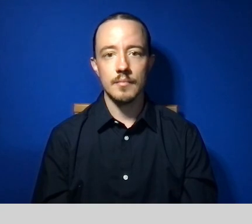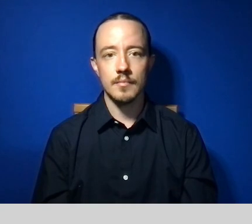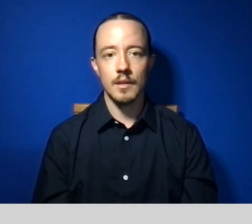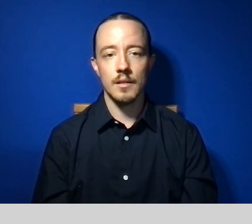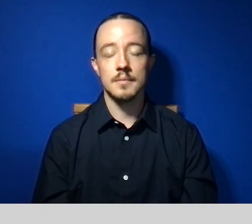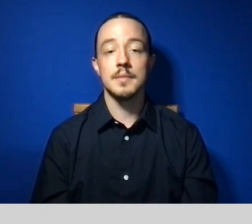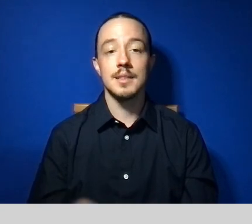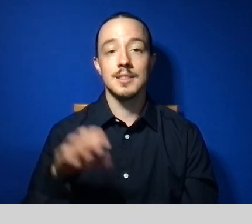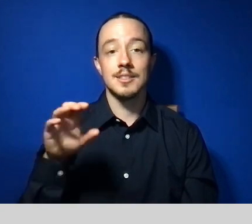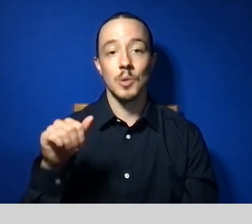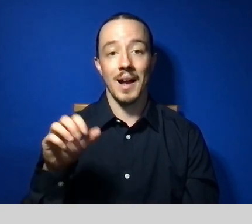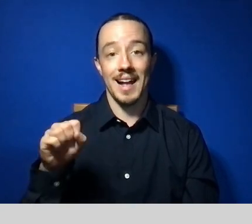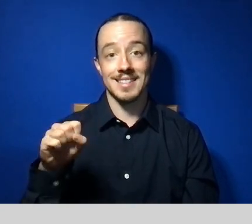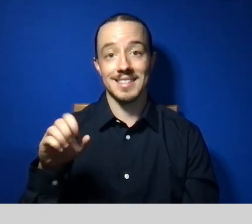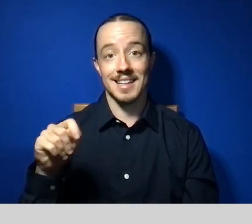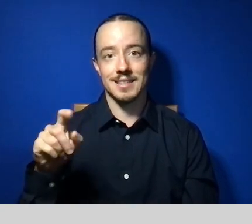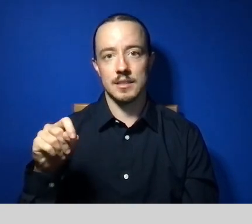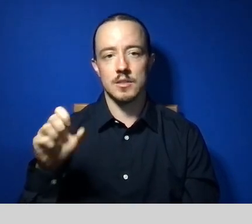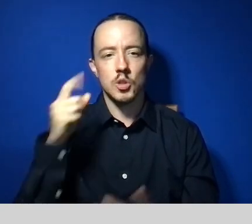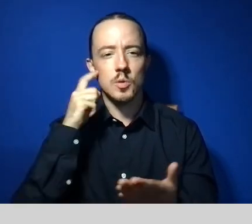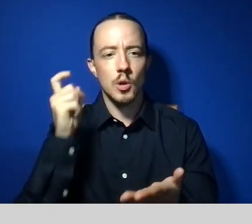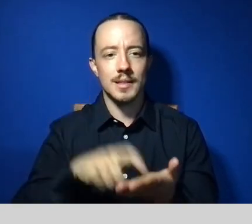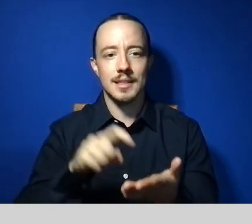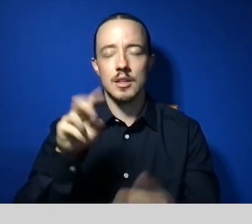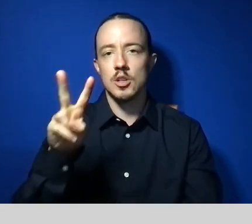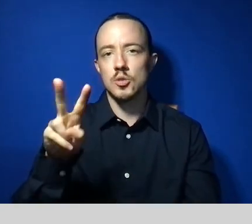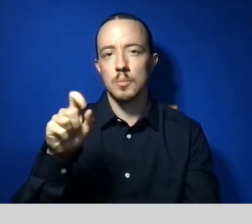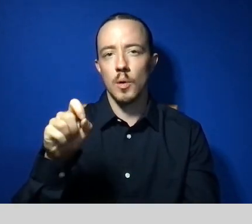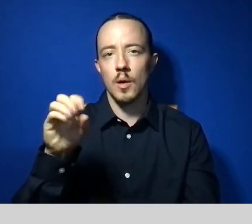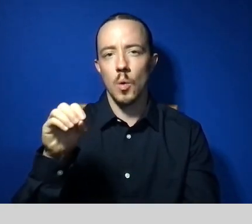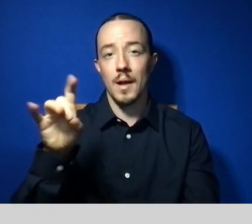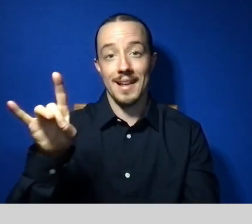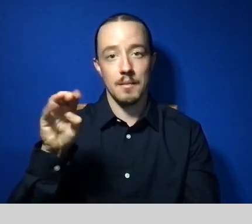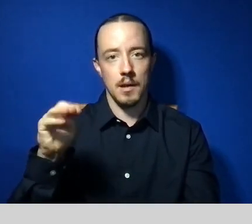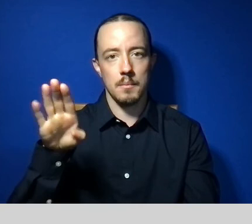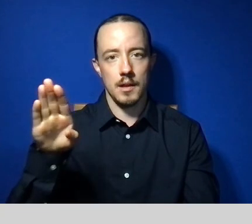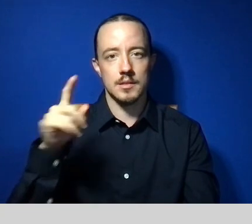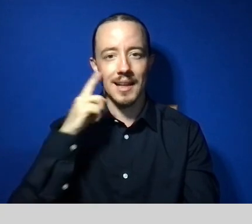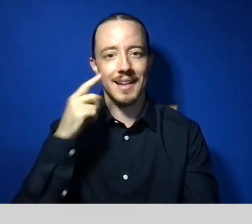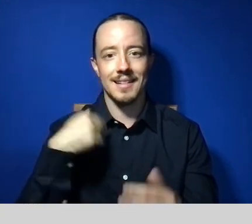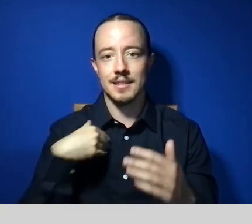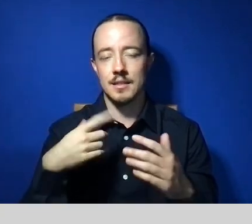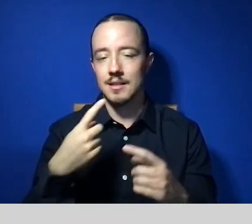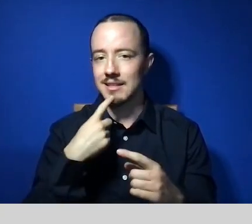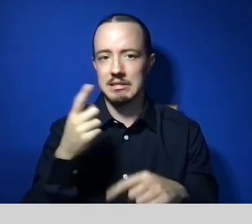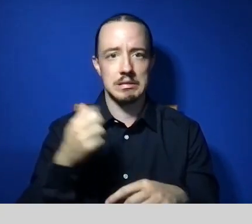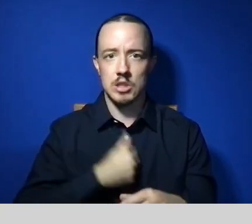If I go to assets, notice that it's 2.08 megabytes and it says, sorry about that